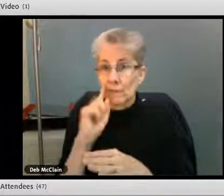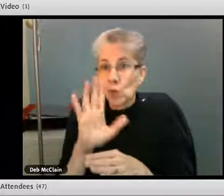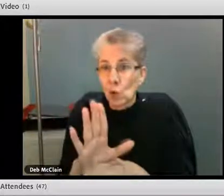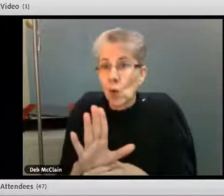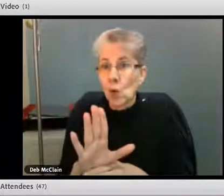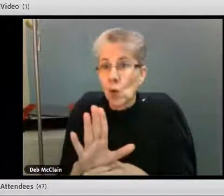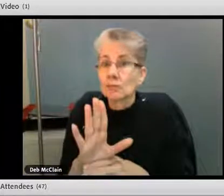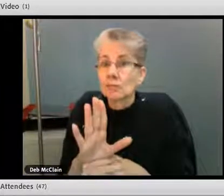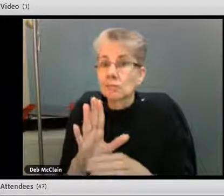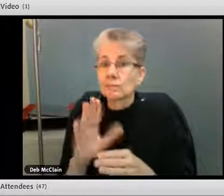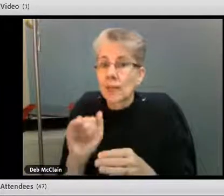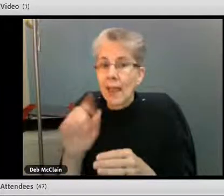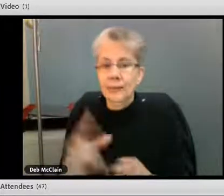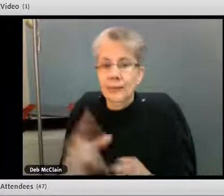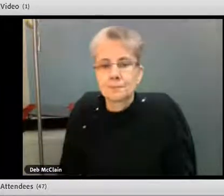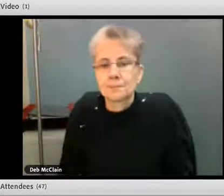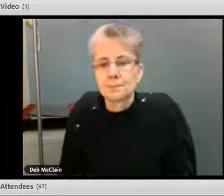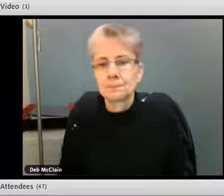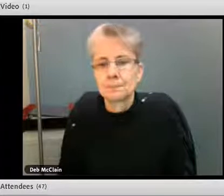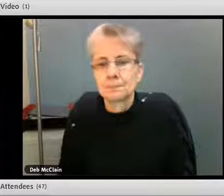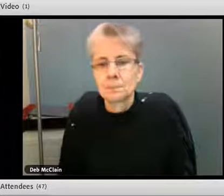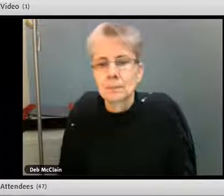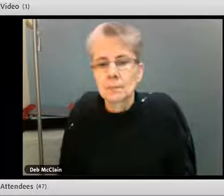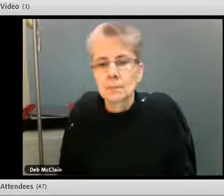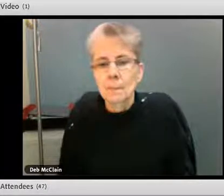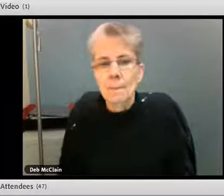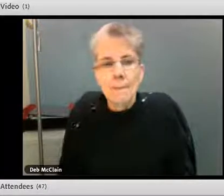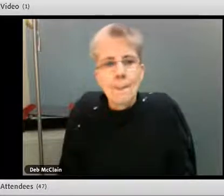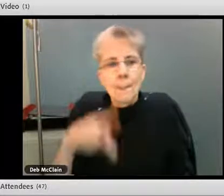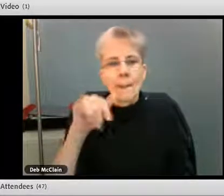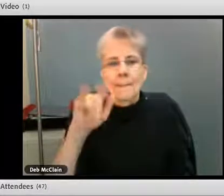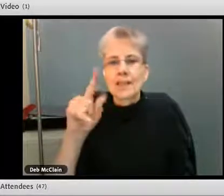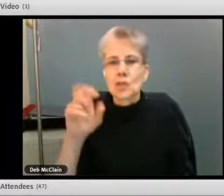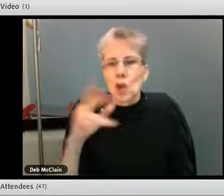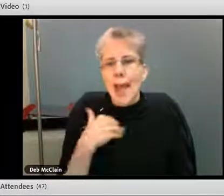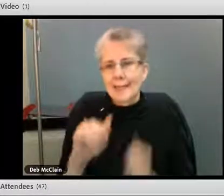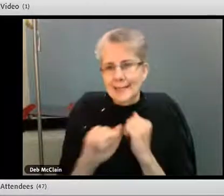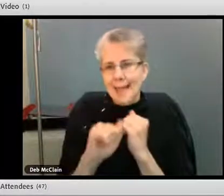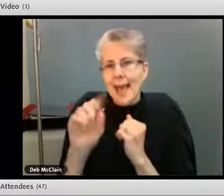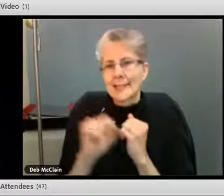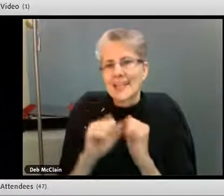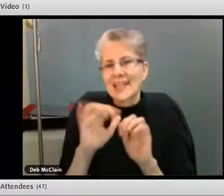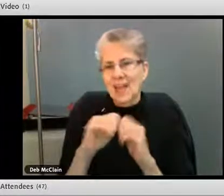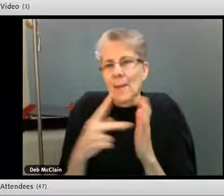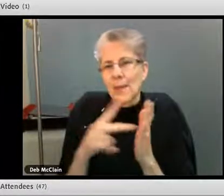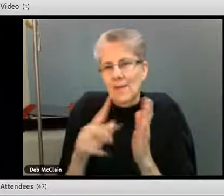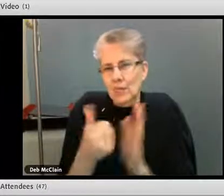Pixlr does have ads, and that's how they sort of pay for themselves. Fotor is the next one.